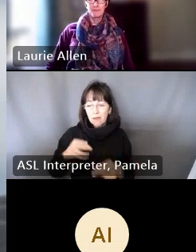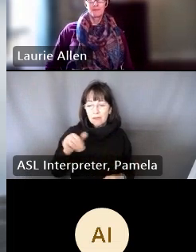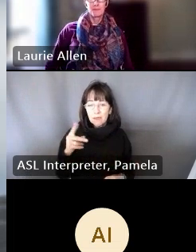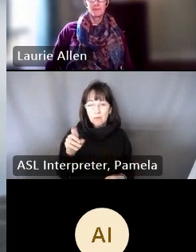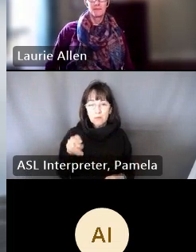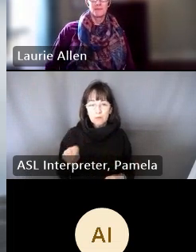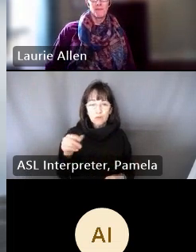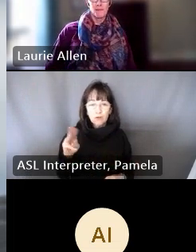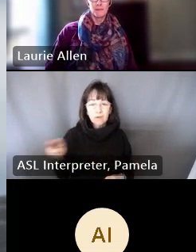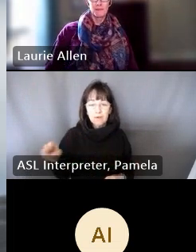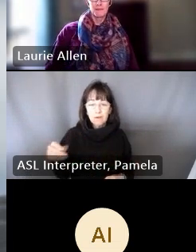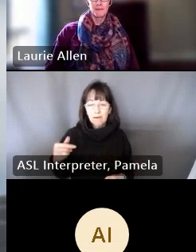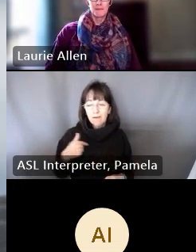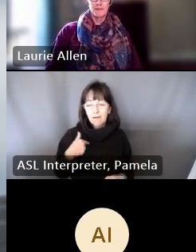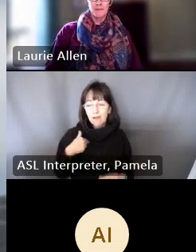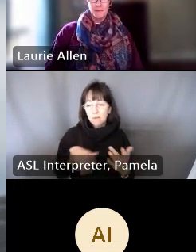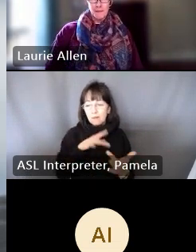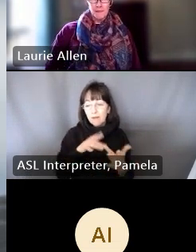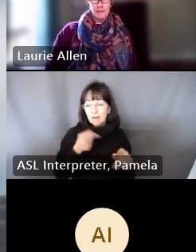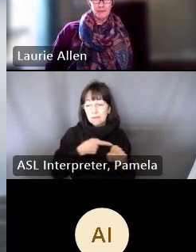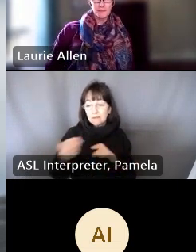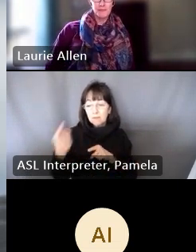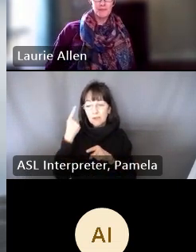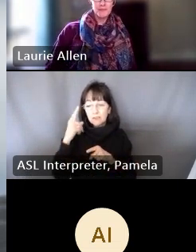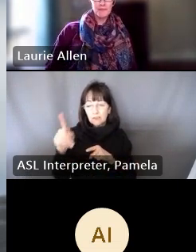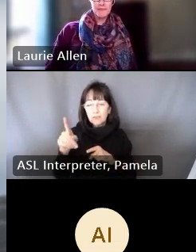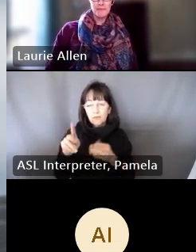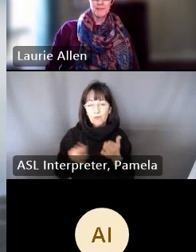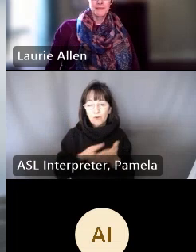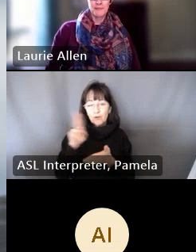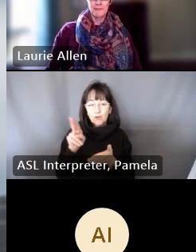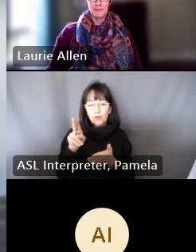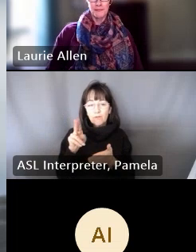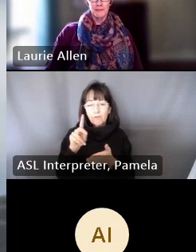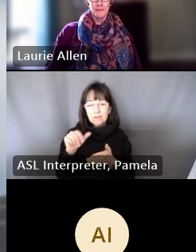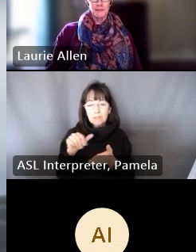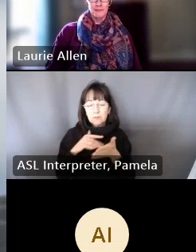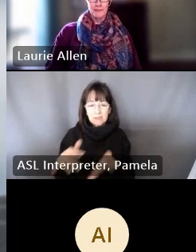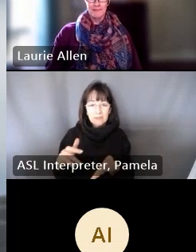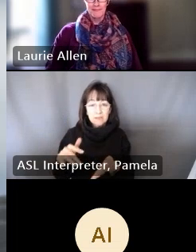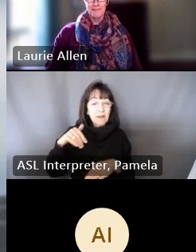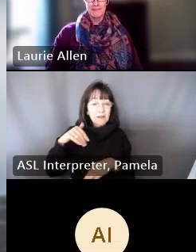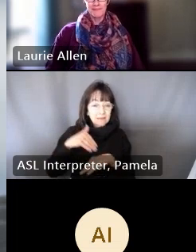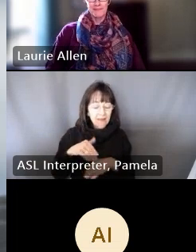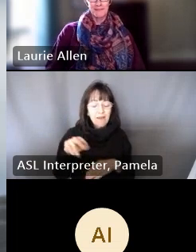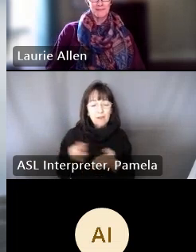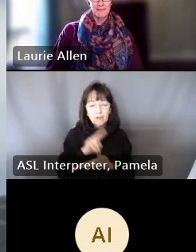for the Center for Disabilities Studies at the University of Delaware. I'm happy to introduce today's speaker, Laurie Allen.